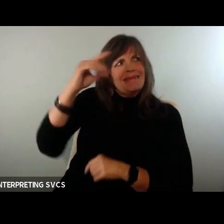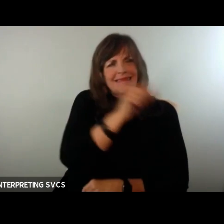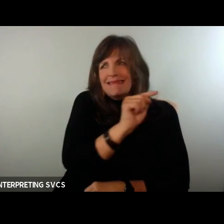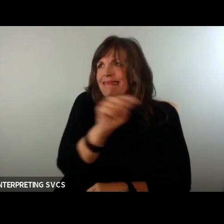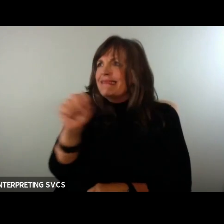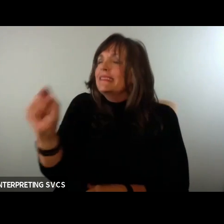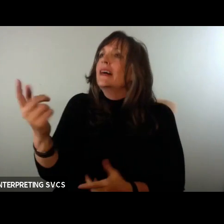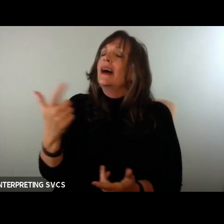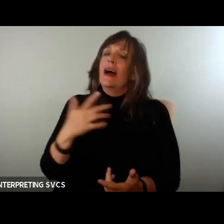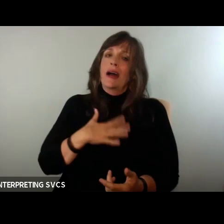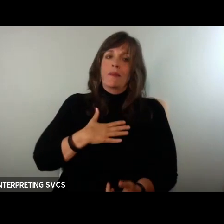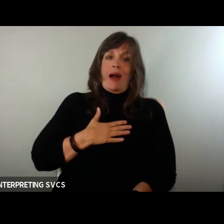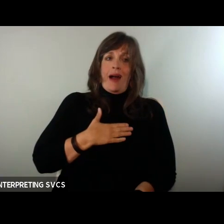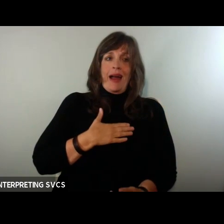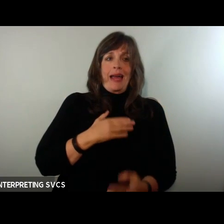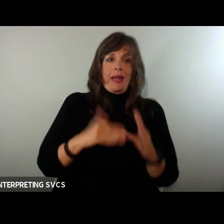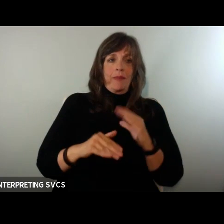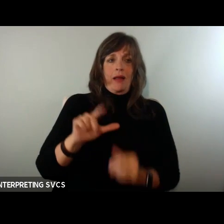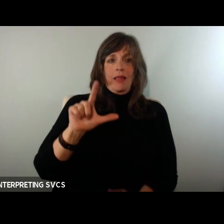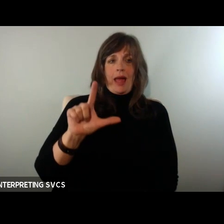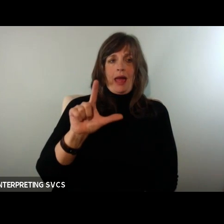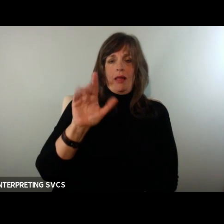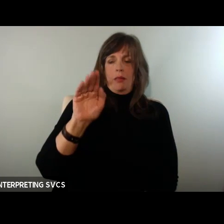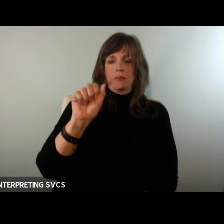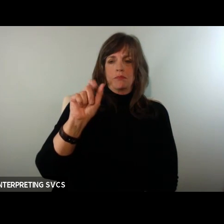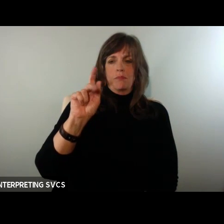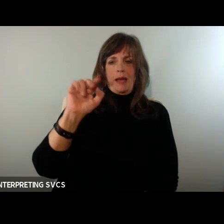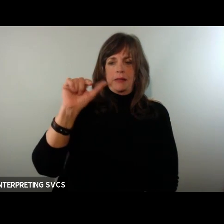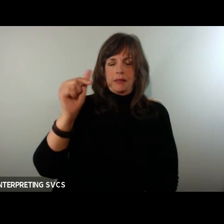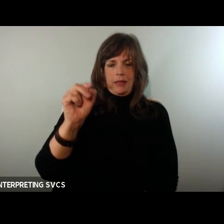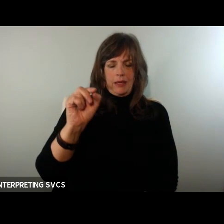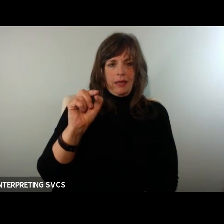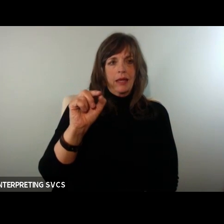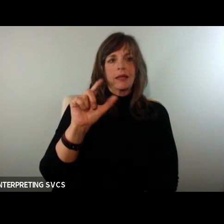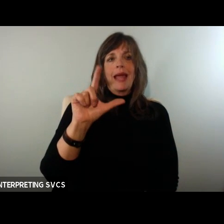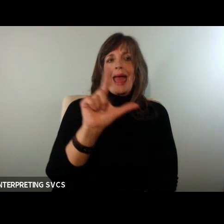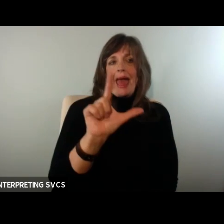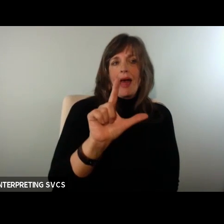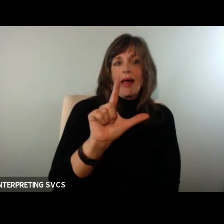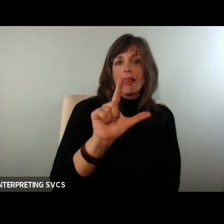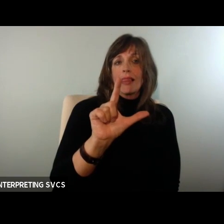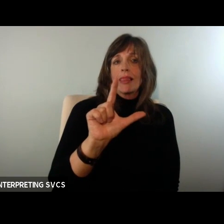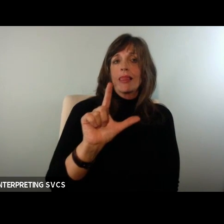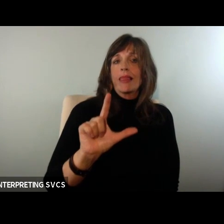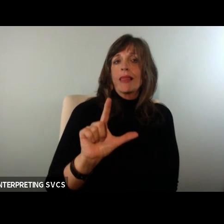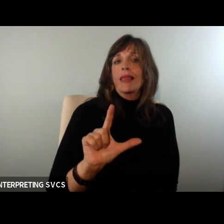Lbaskin@TCG.org. L for Laurie, Baskin like the ice cream.